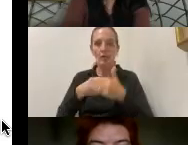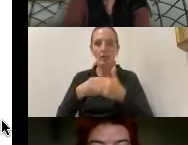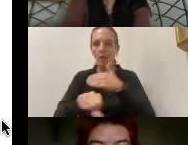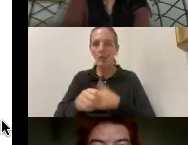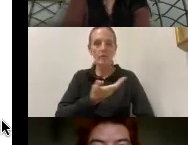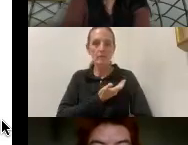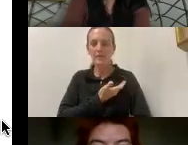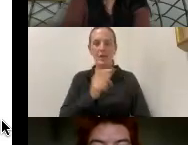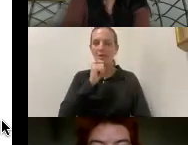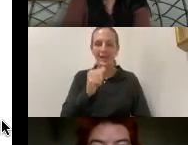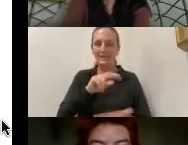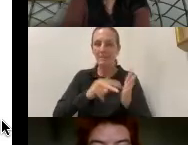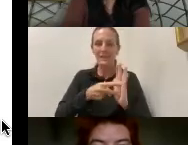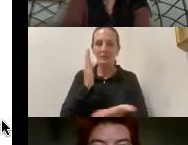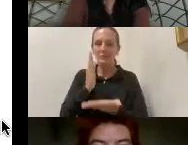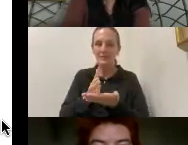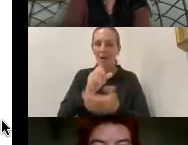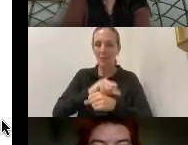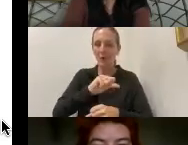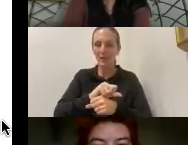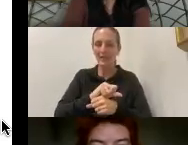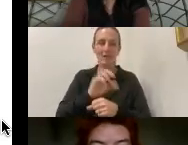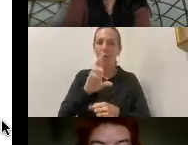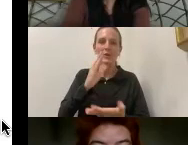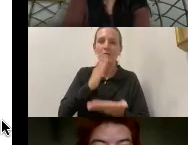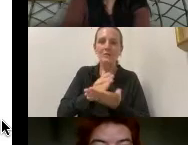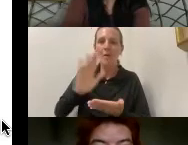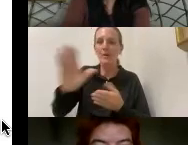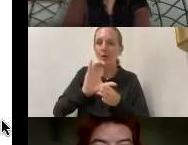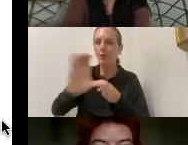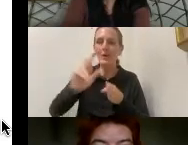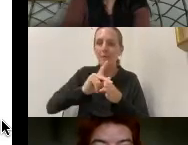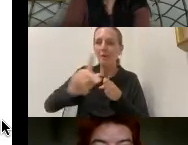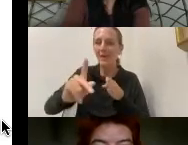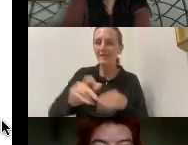We should be supporting these young mothers, and young parents, and young fathers and working